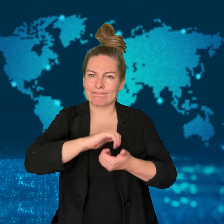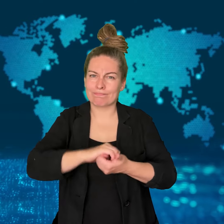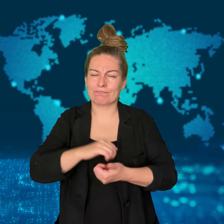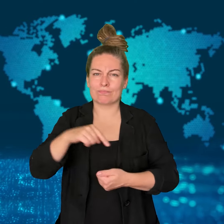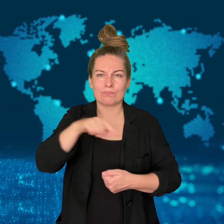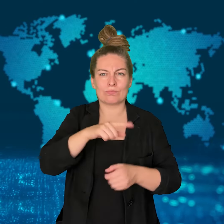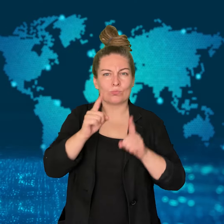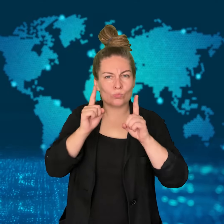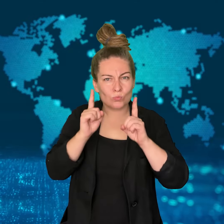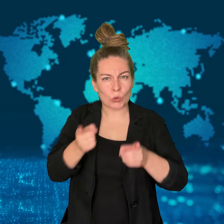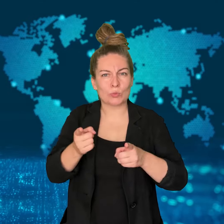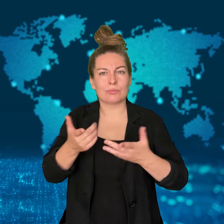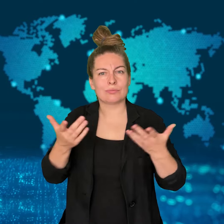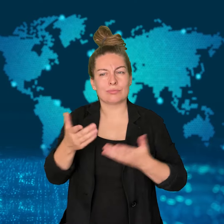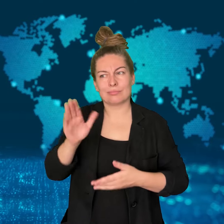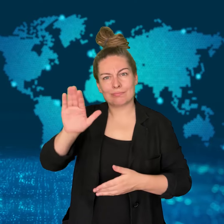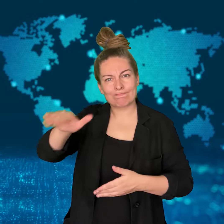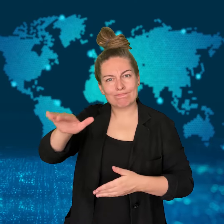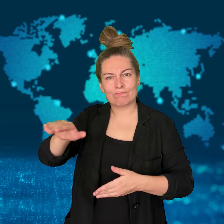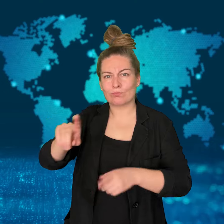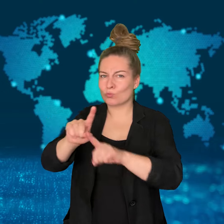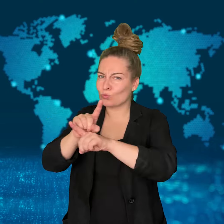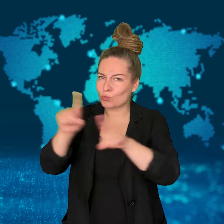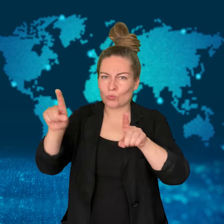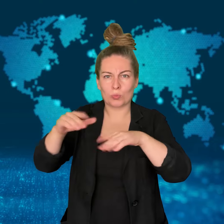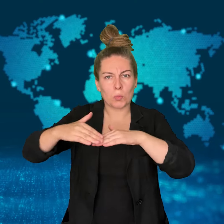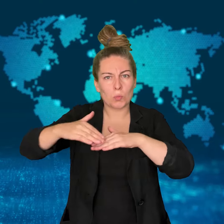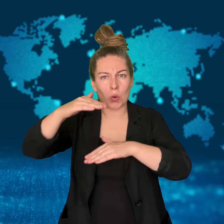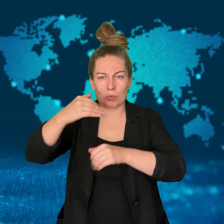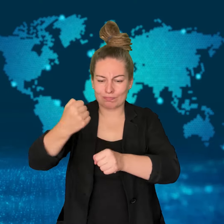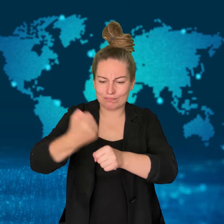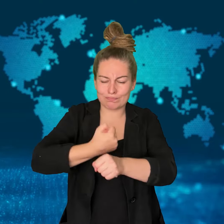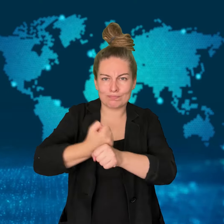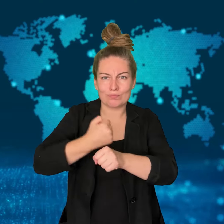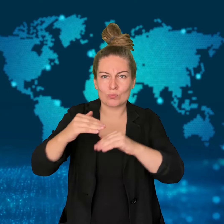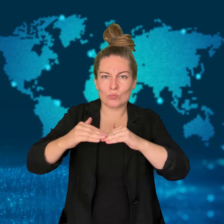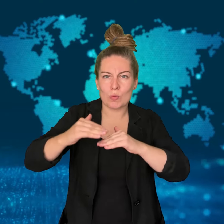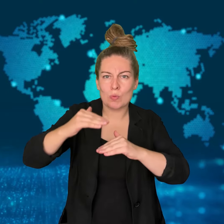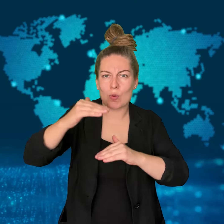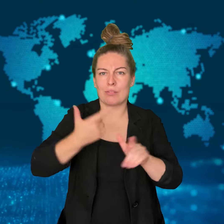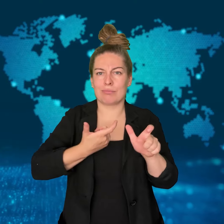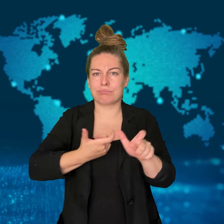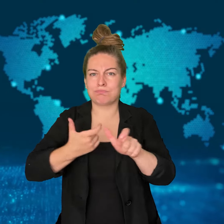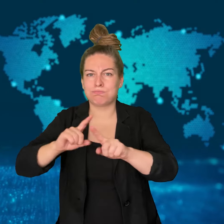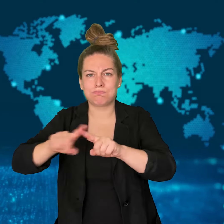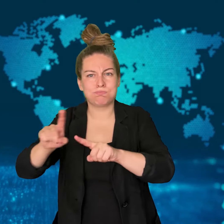the country from developing weapons and to limit the use of